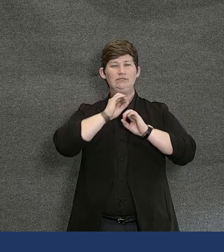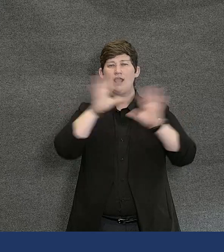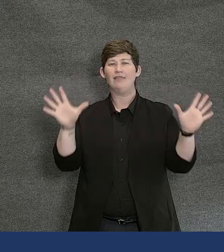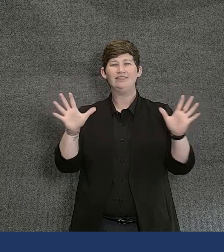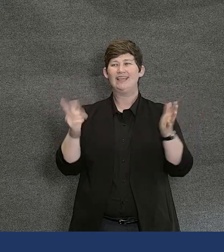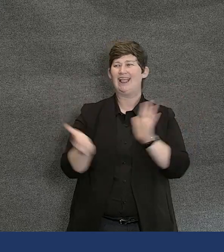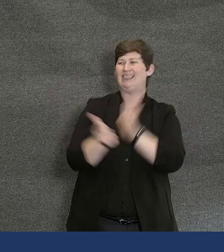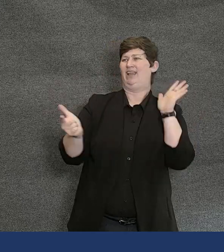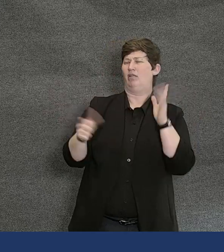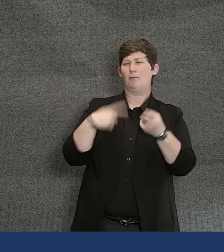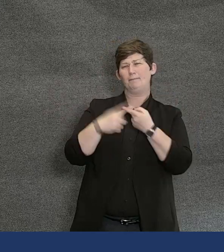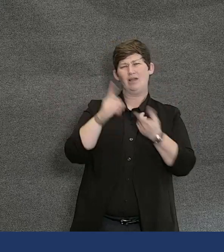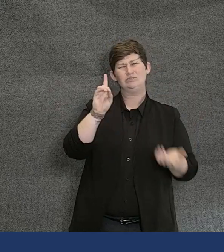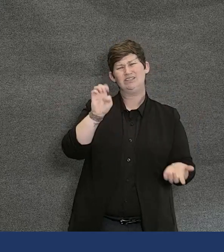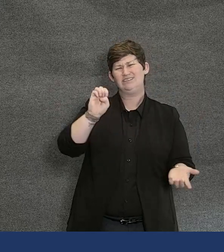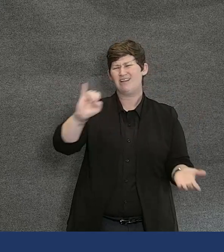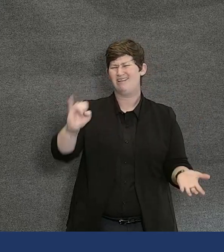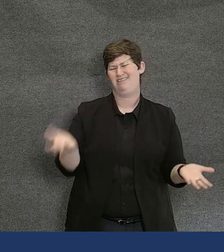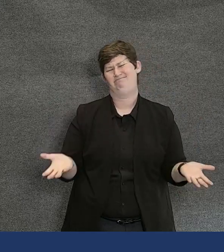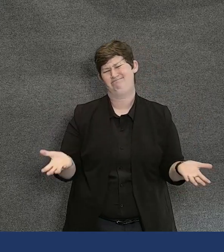Nothing nothing, nothing.